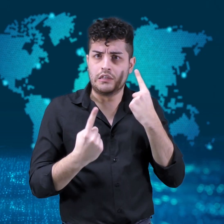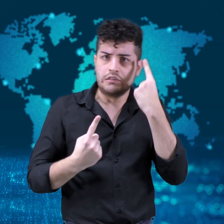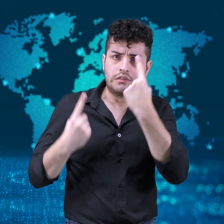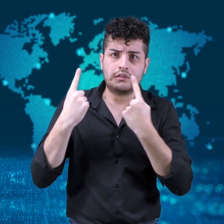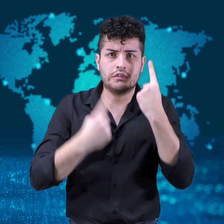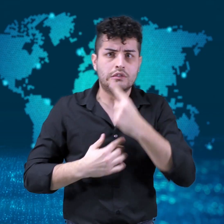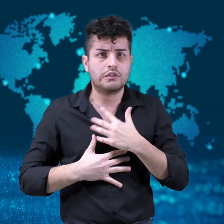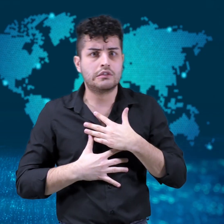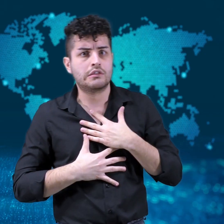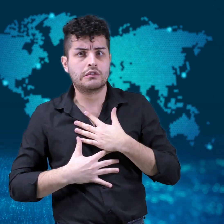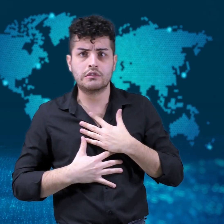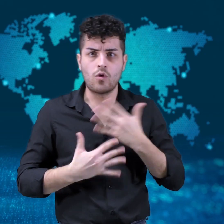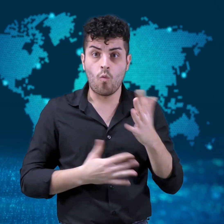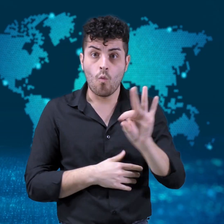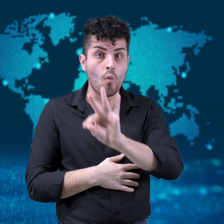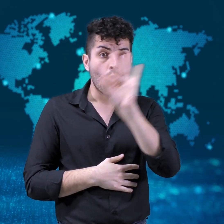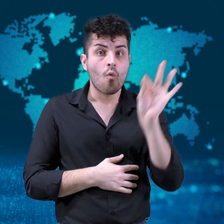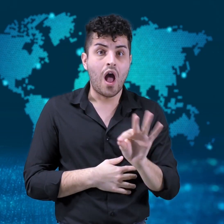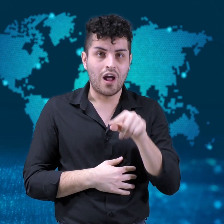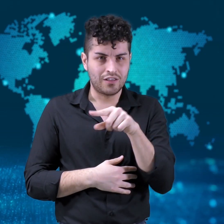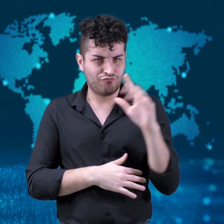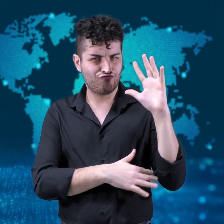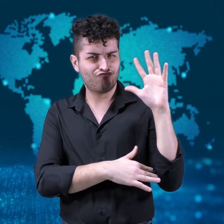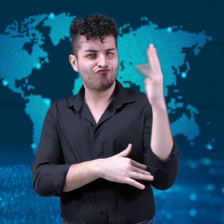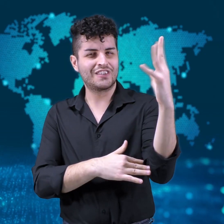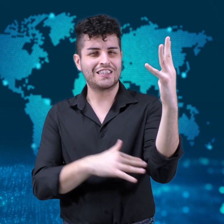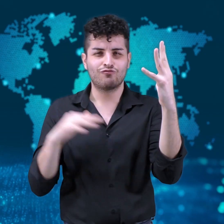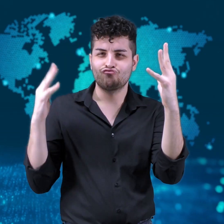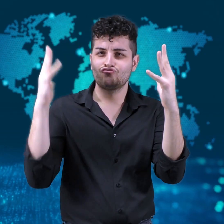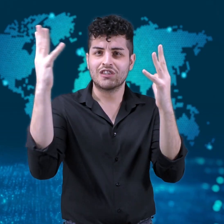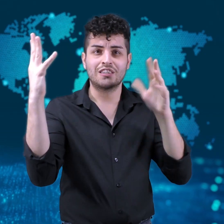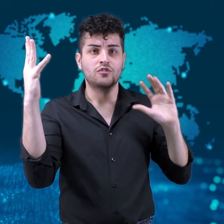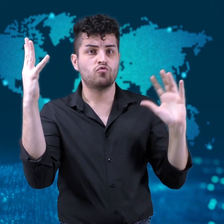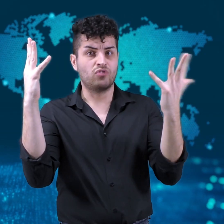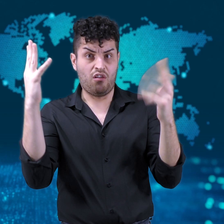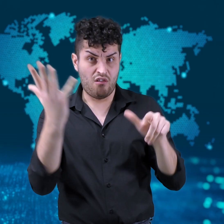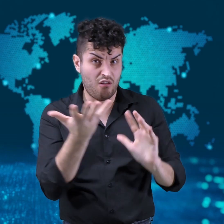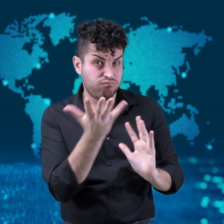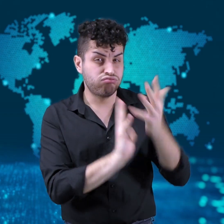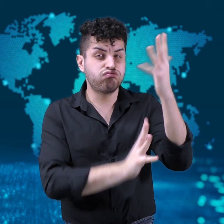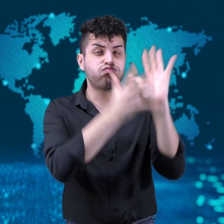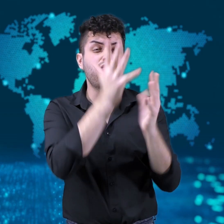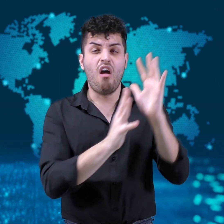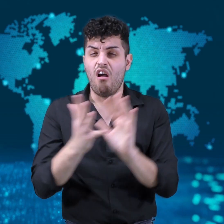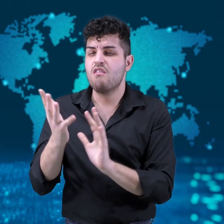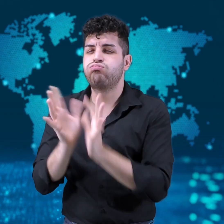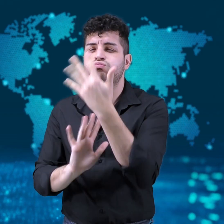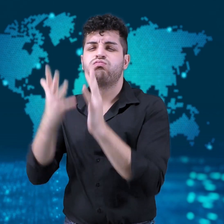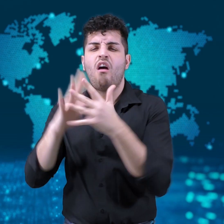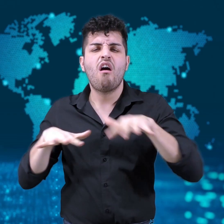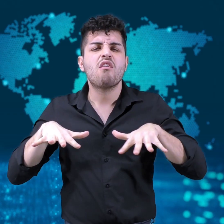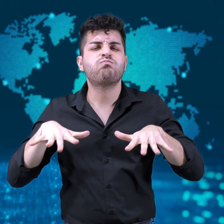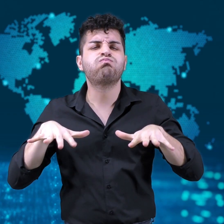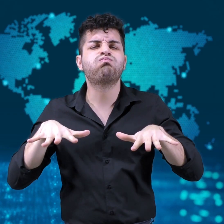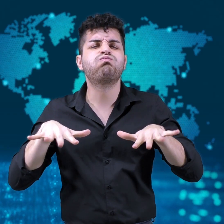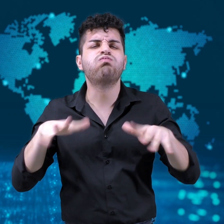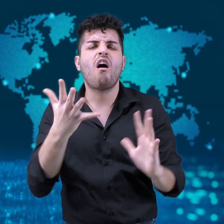Climate scientists are also increasingly concerned about the